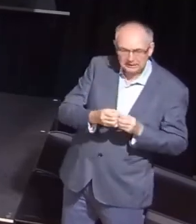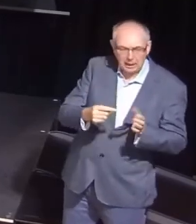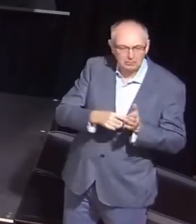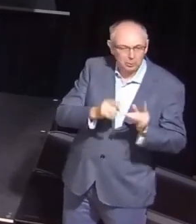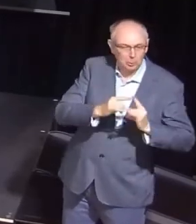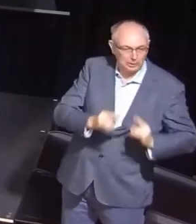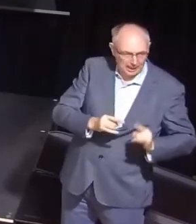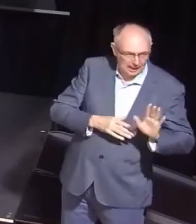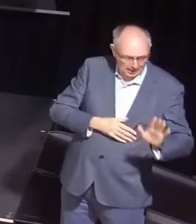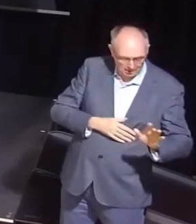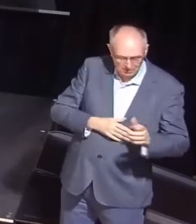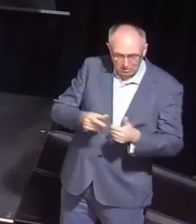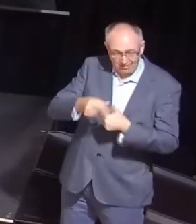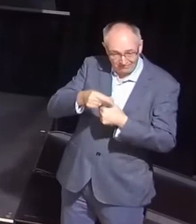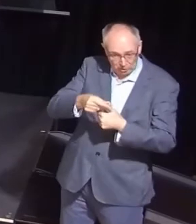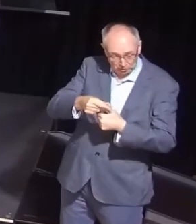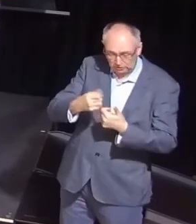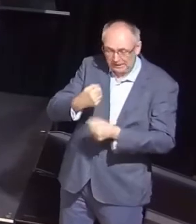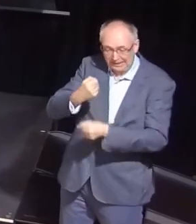members from the gaming and accessibility community,